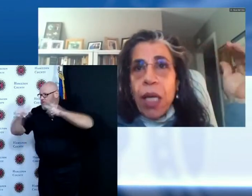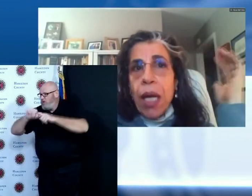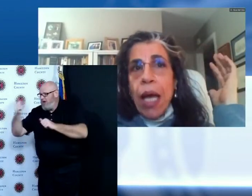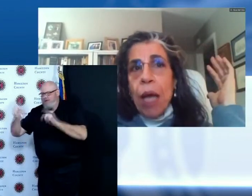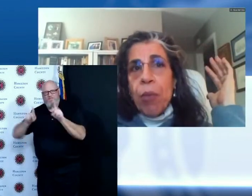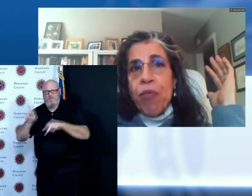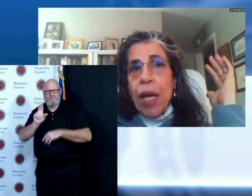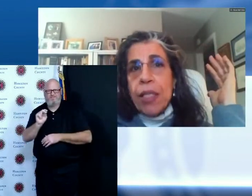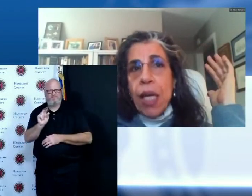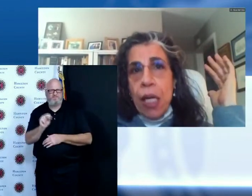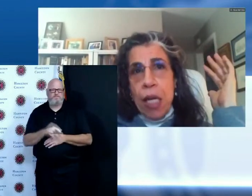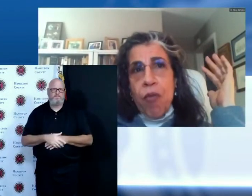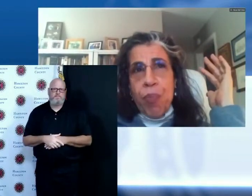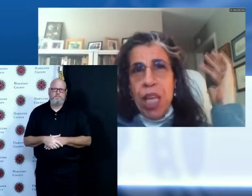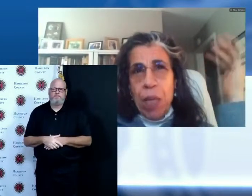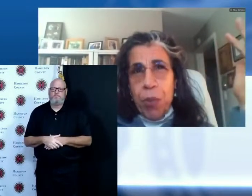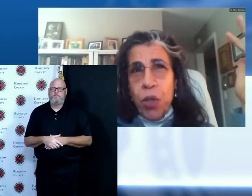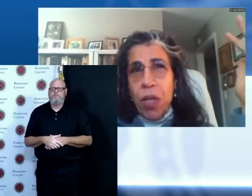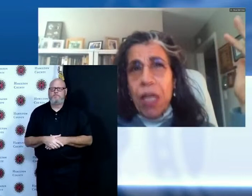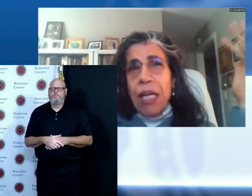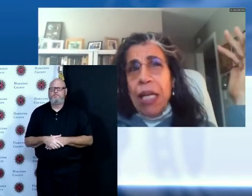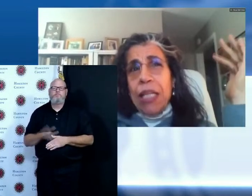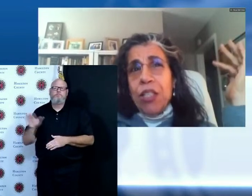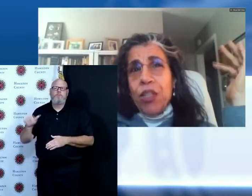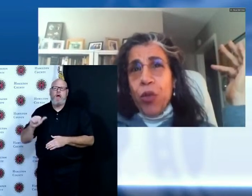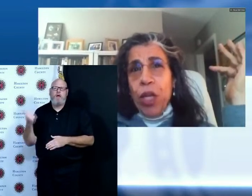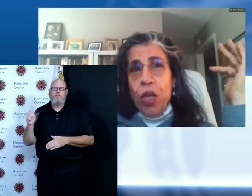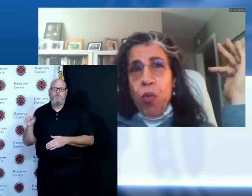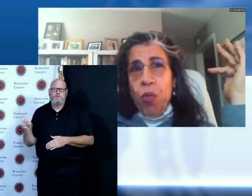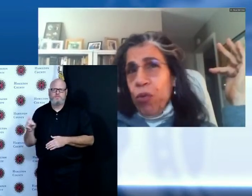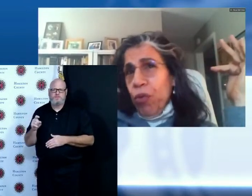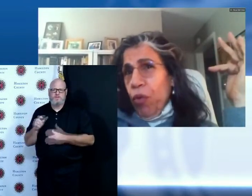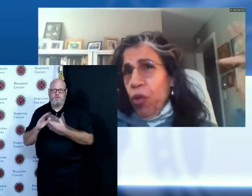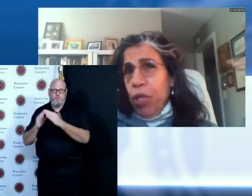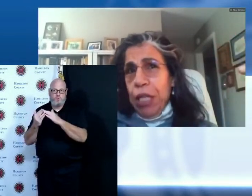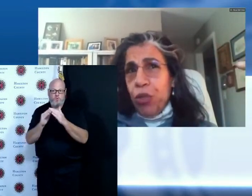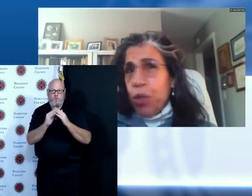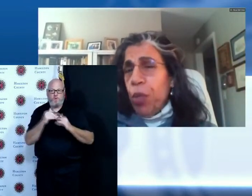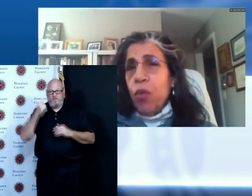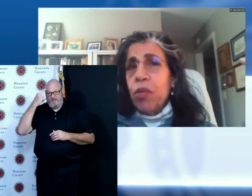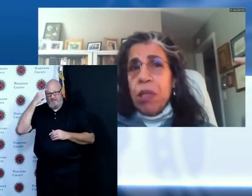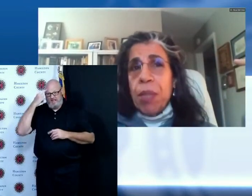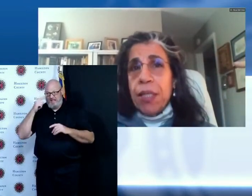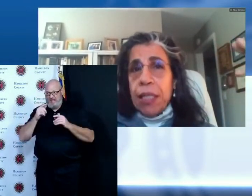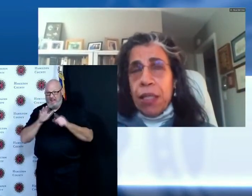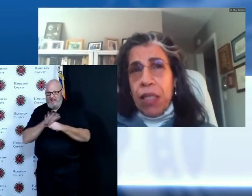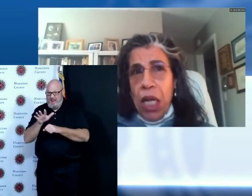at HamiltonCountyOhio.gov yeah thank you very much really great information I think it it uh